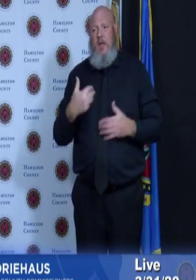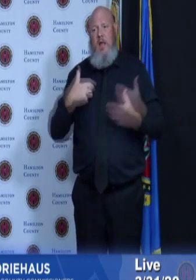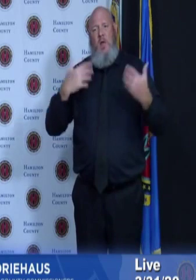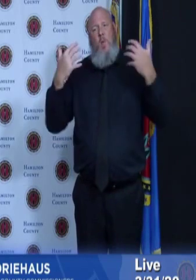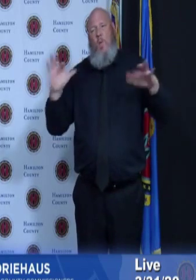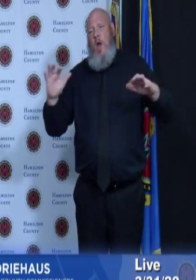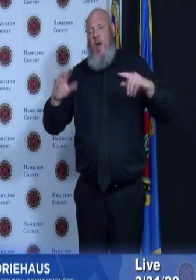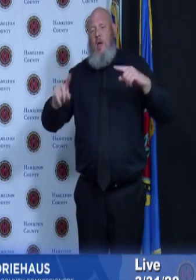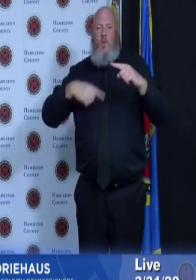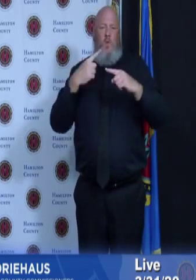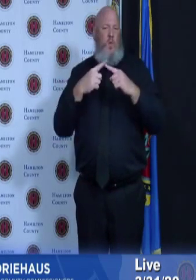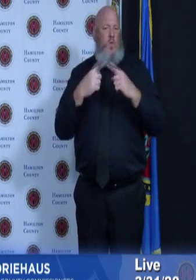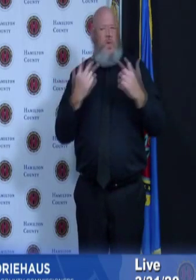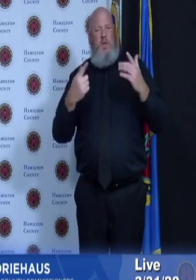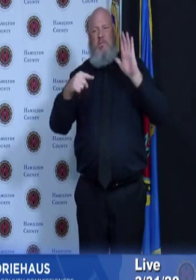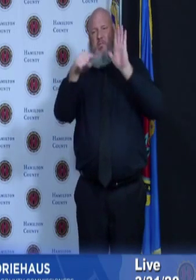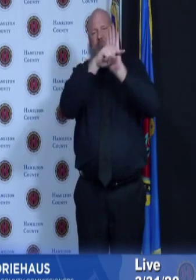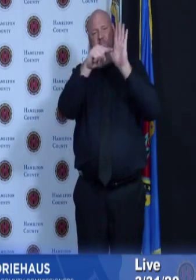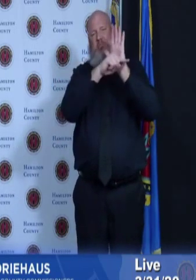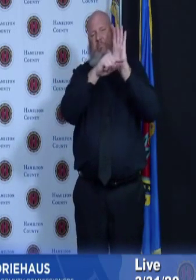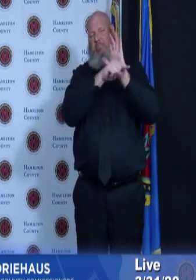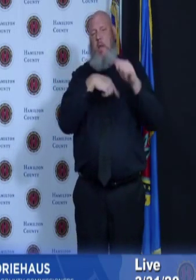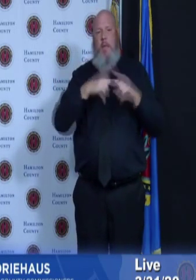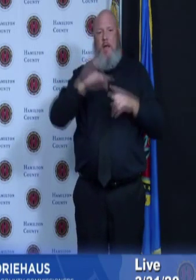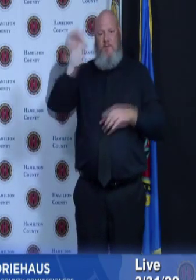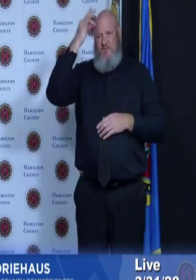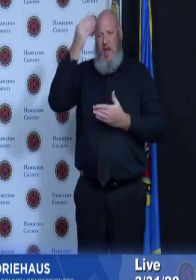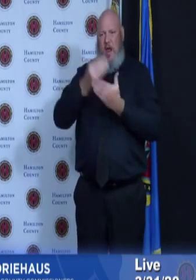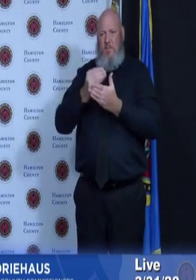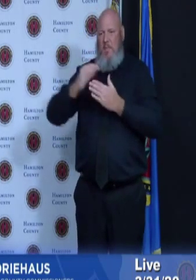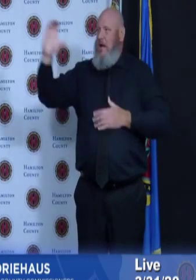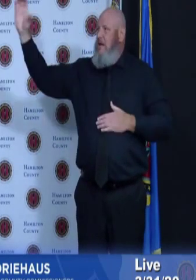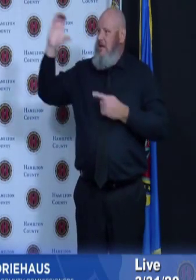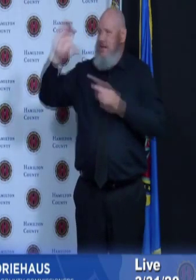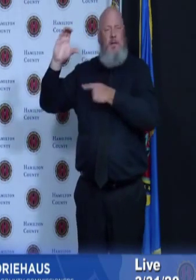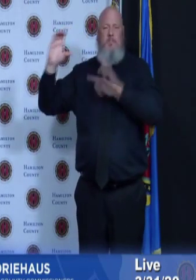helpful because we have had a response obviously to Covid-19 and we can utilize